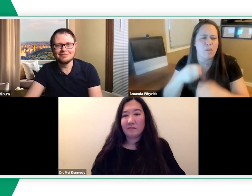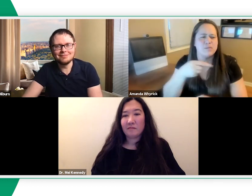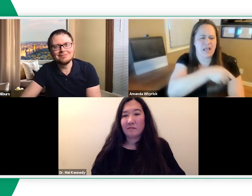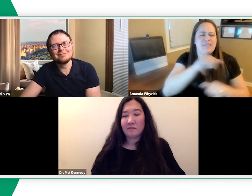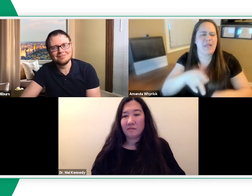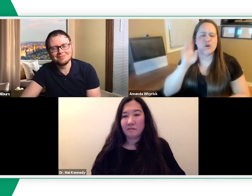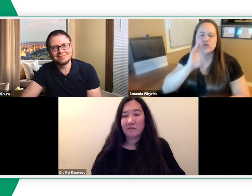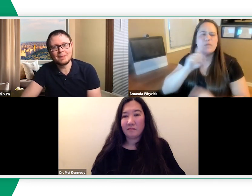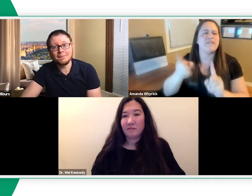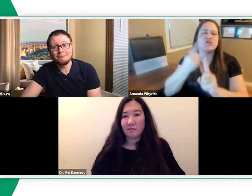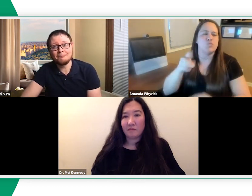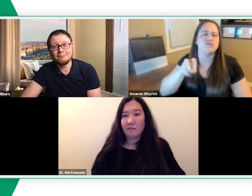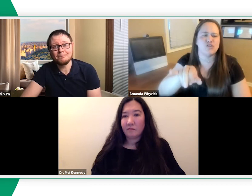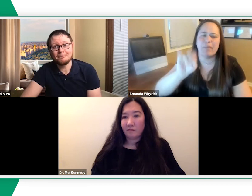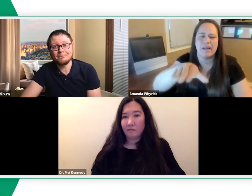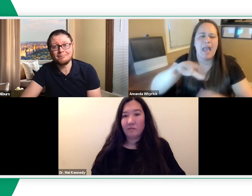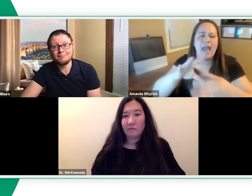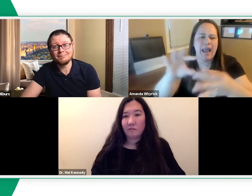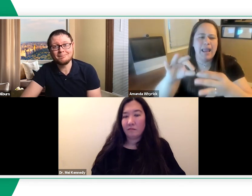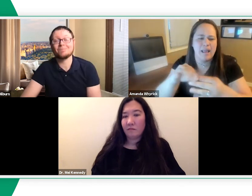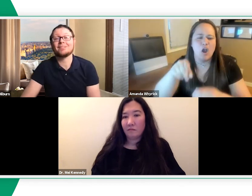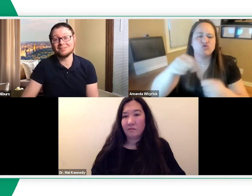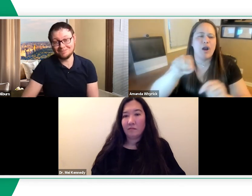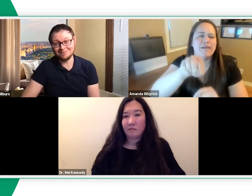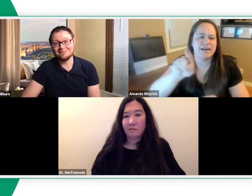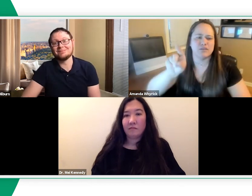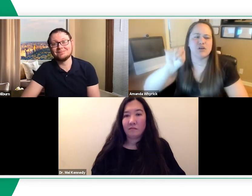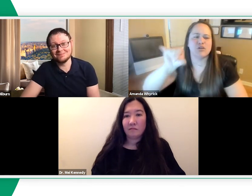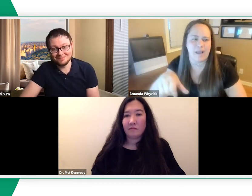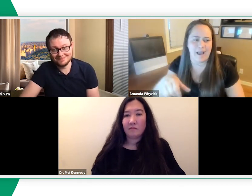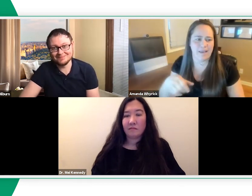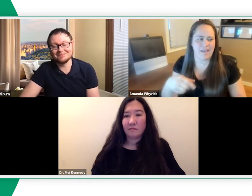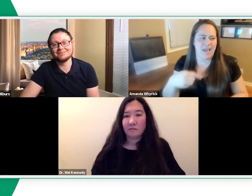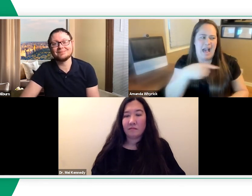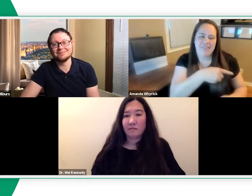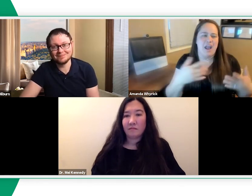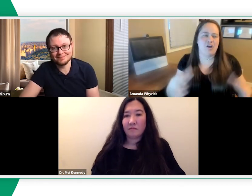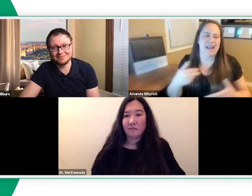That person would be the first one to jump in, “Hey, try this. Do that.” They already